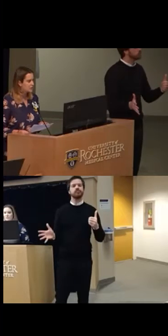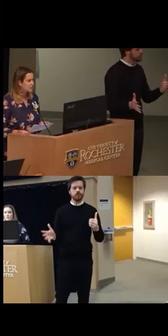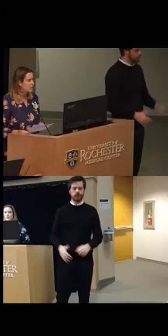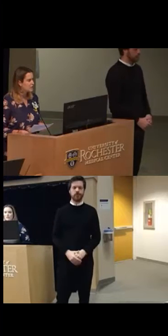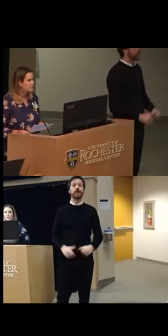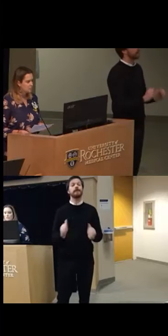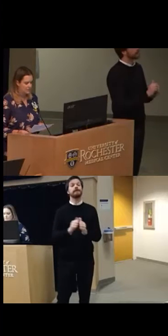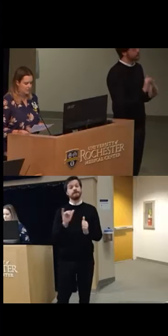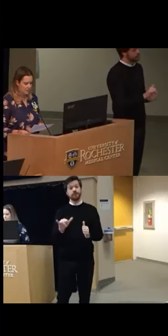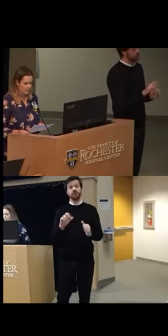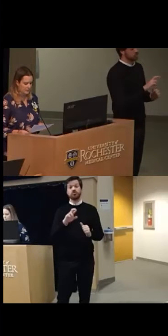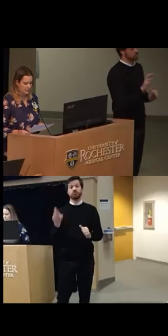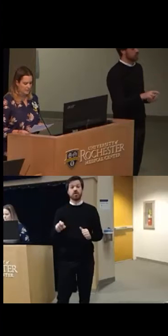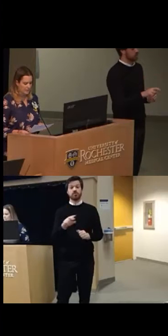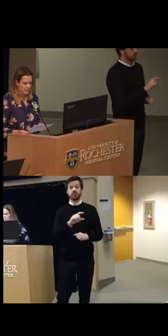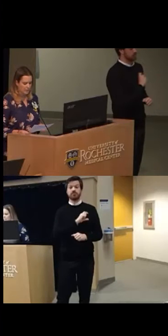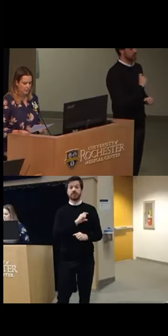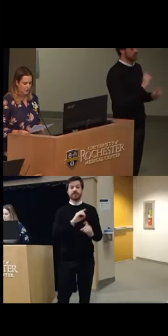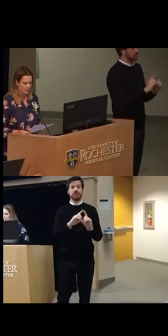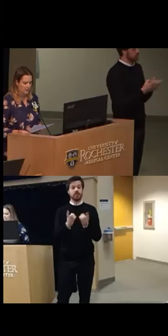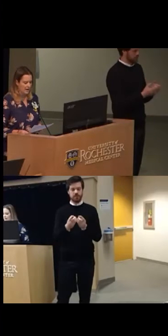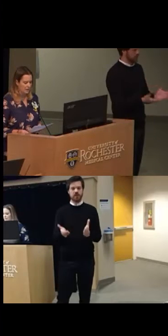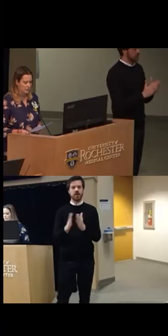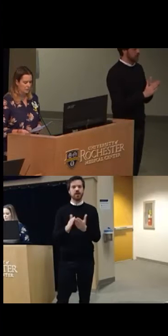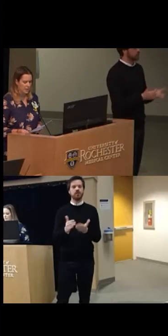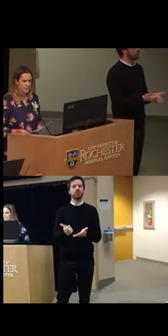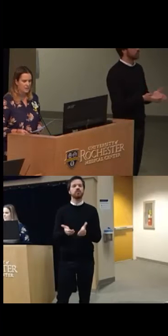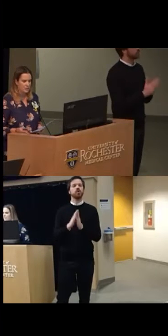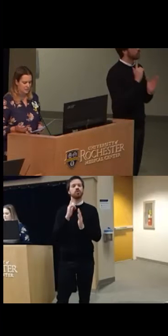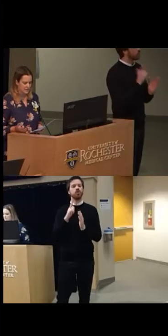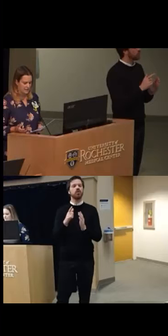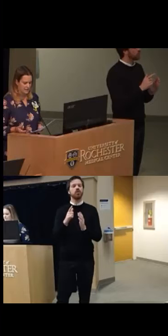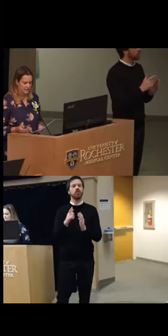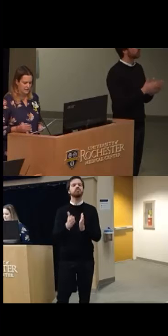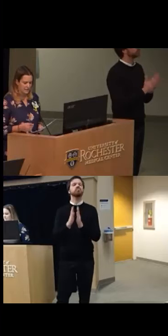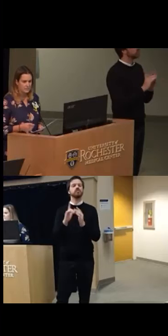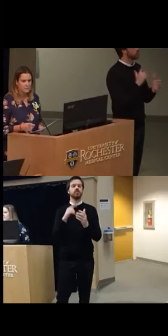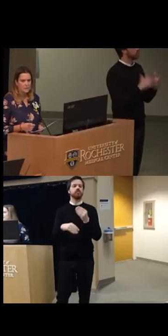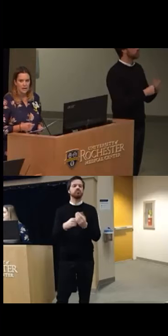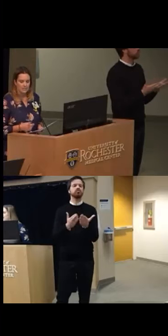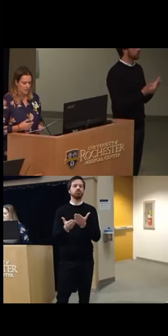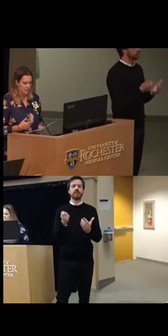this when the Rochester deple Department issued a request for an external EAP service in 1996 um Dr